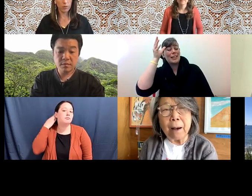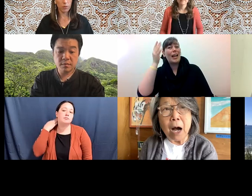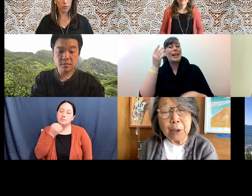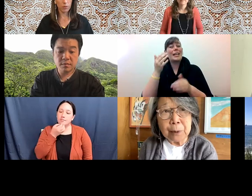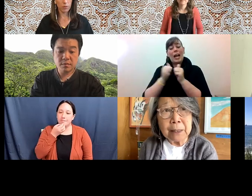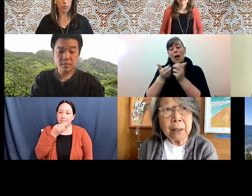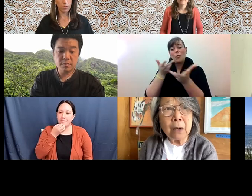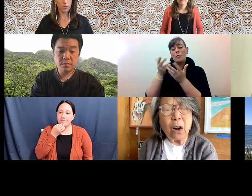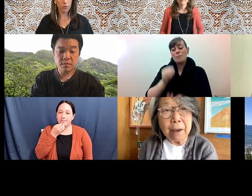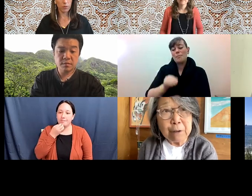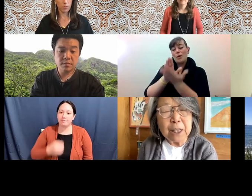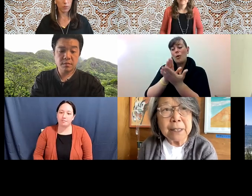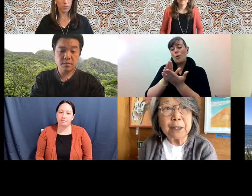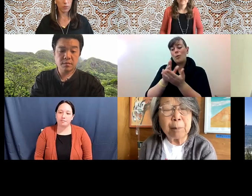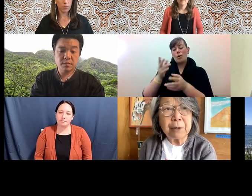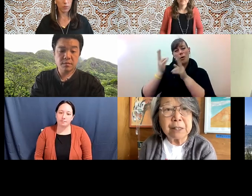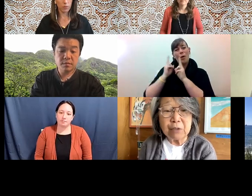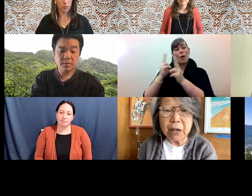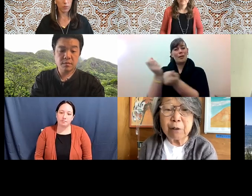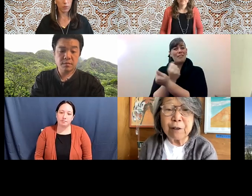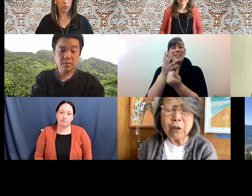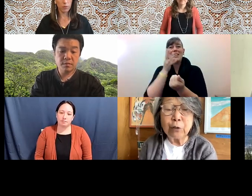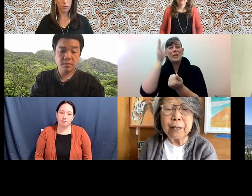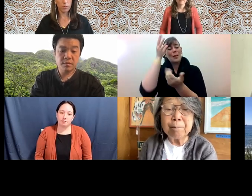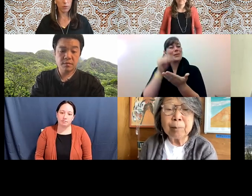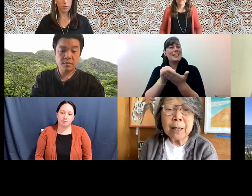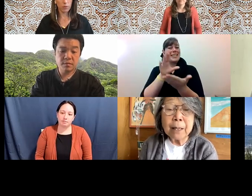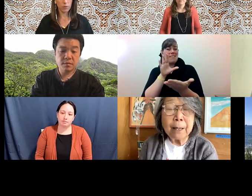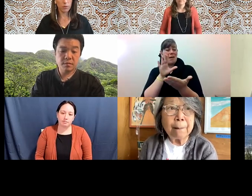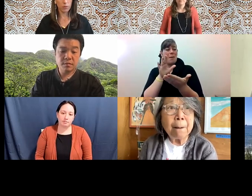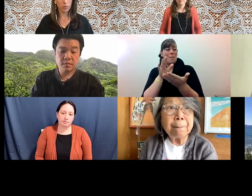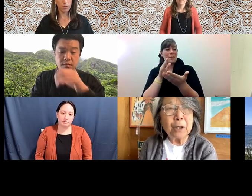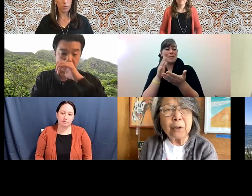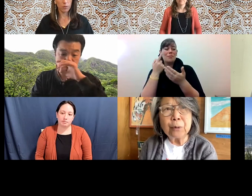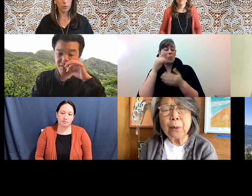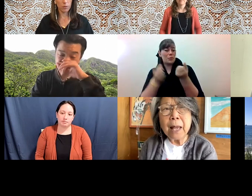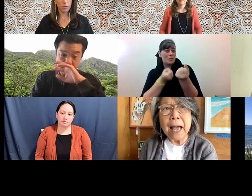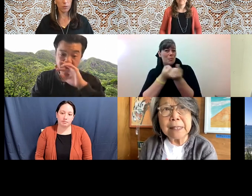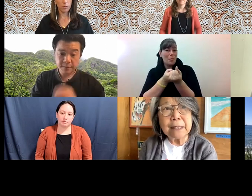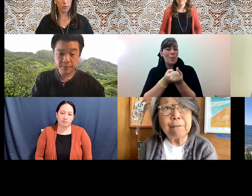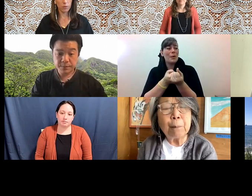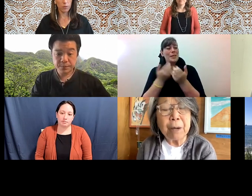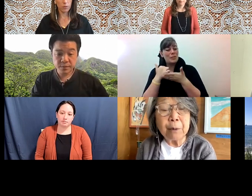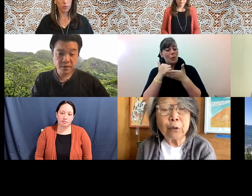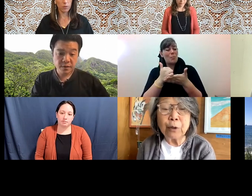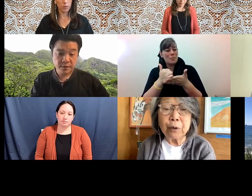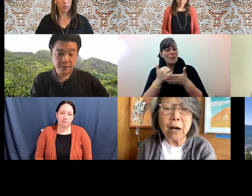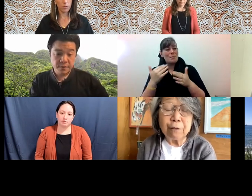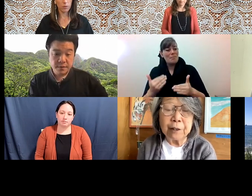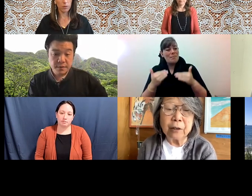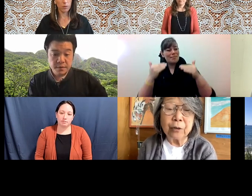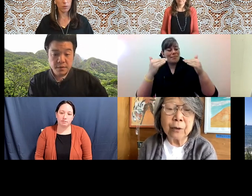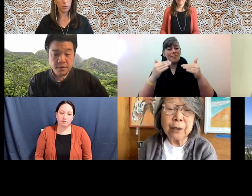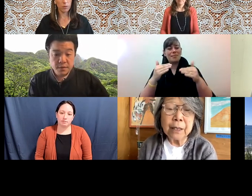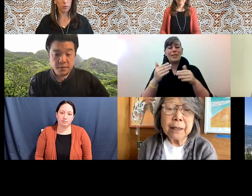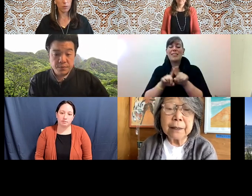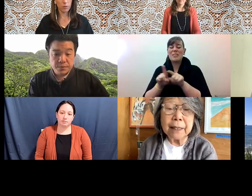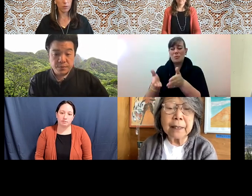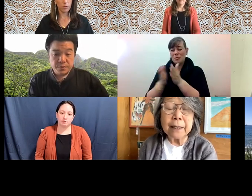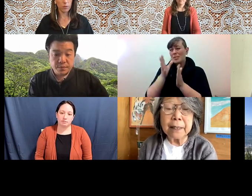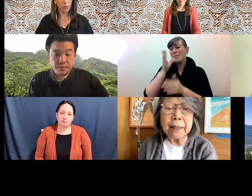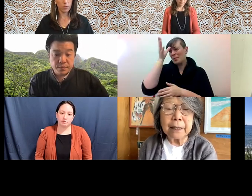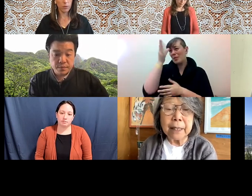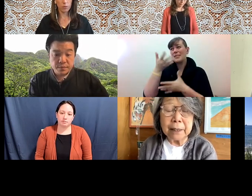pam tau lee: honoring everything that their parents have sacrificed with them, but also asking their parents, for their confidence that... that... that